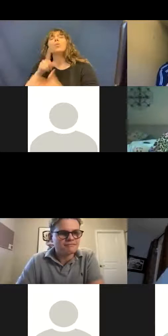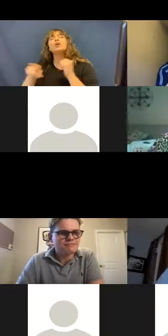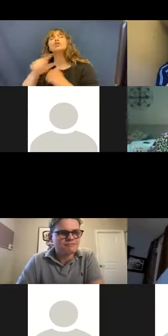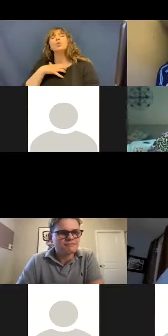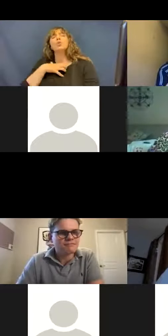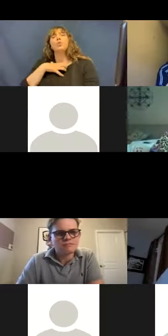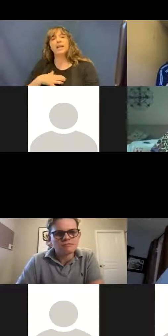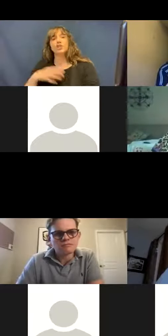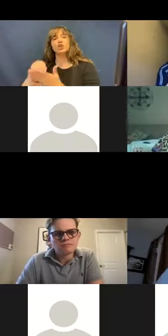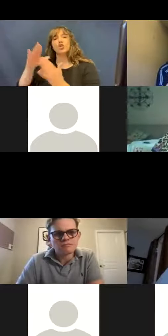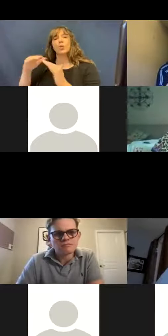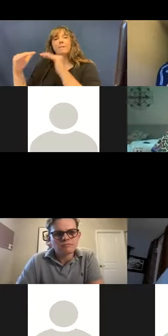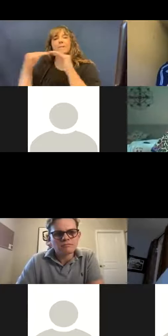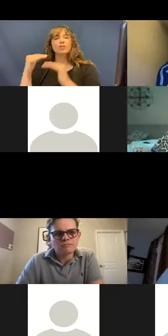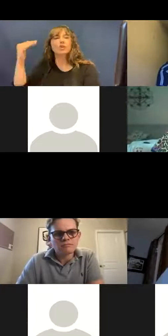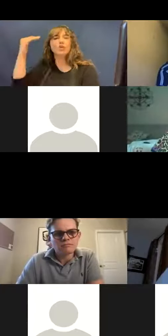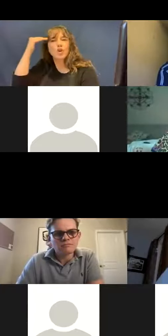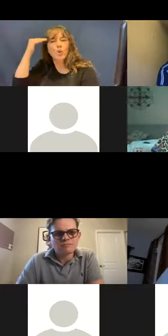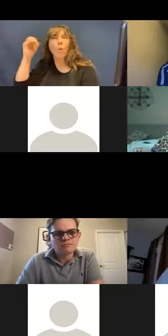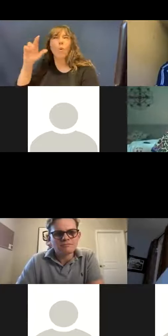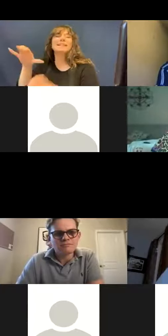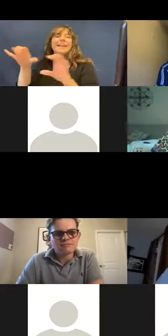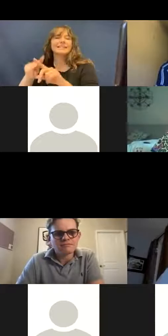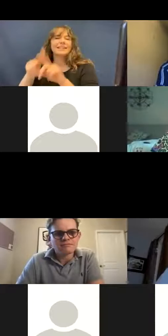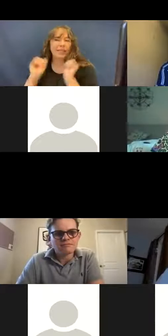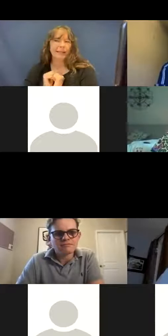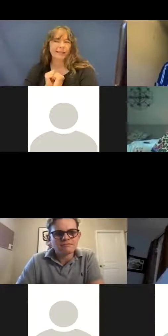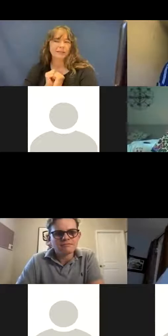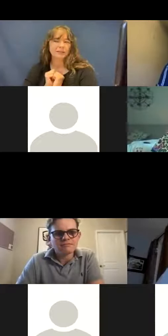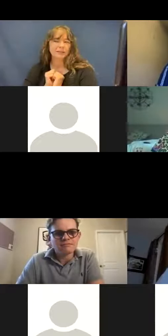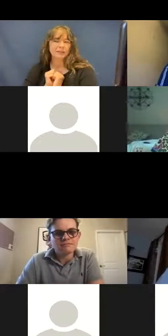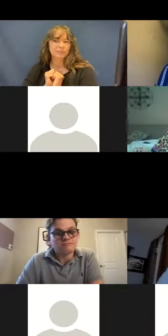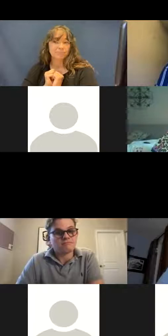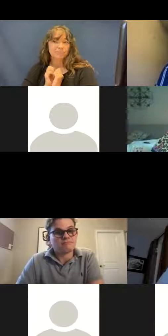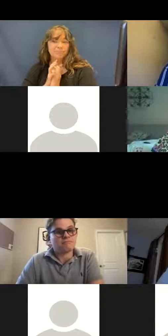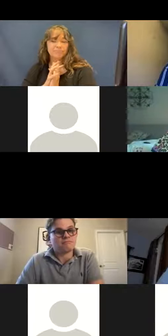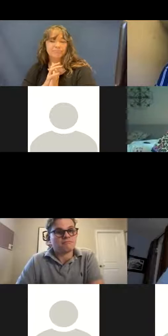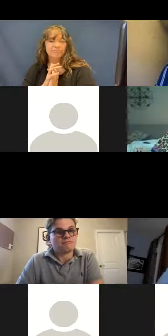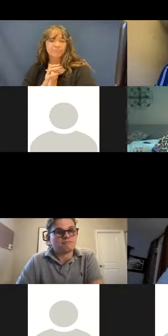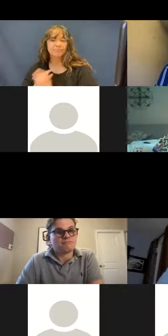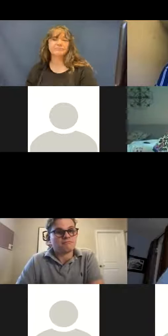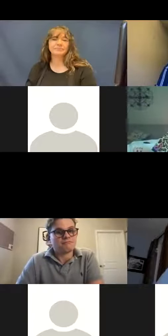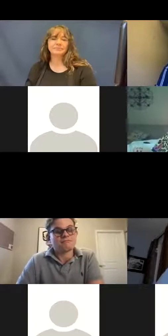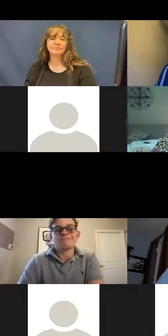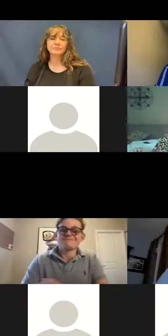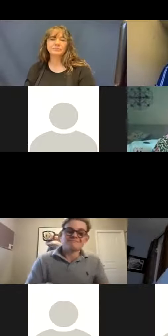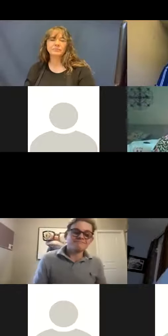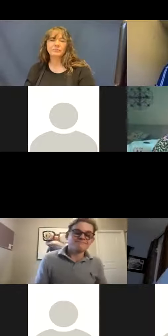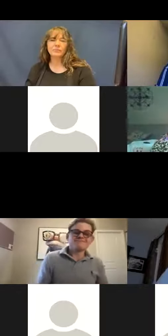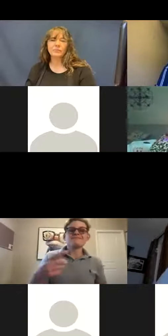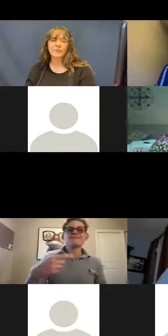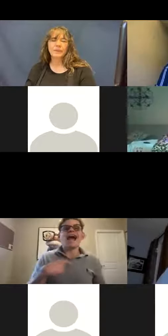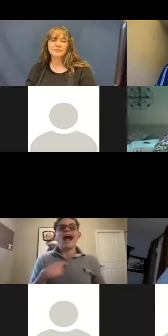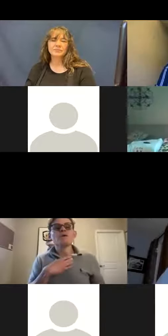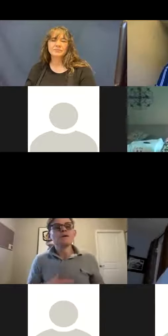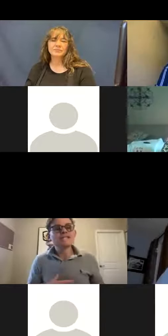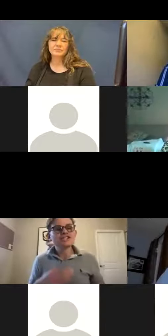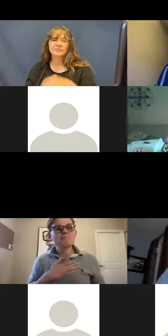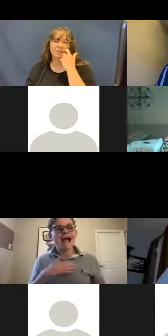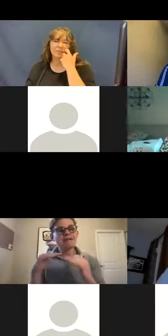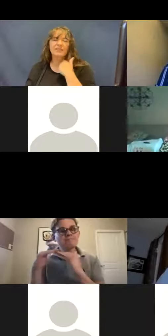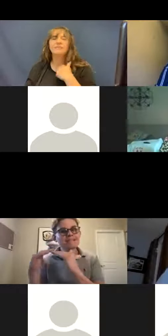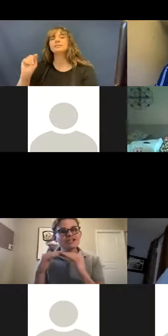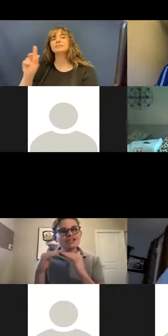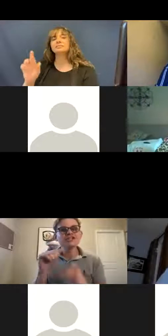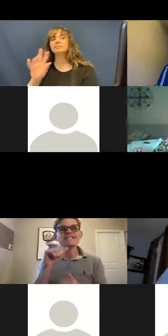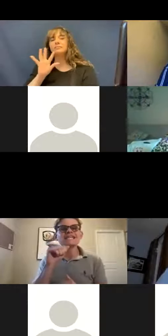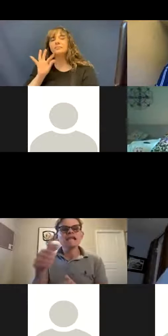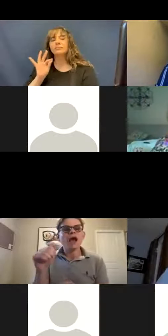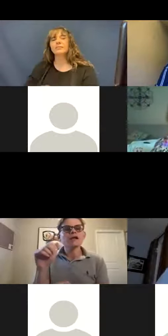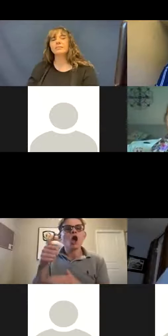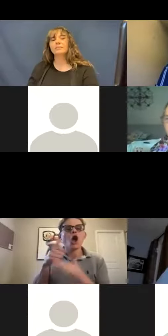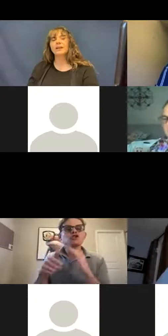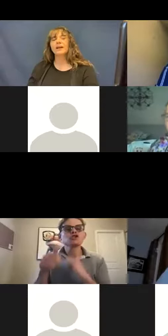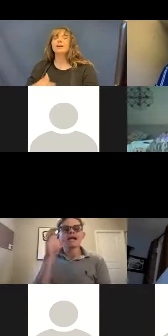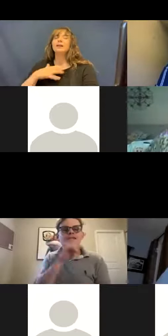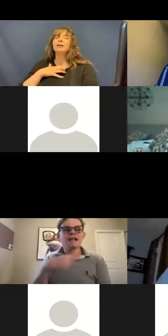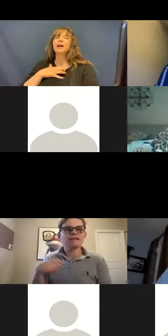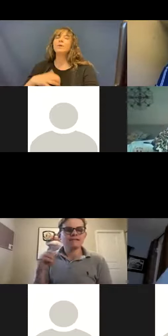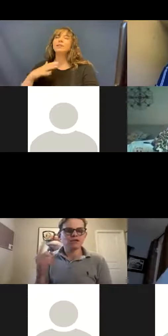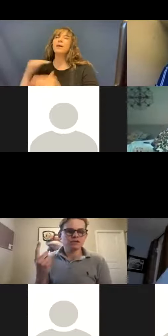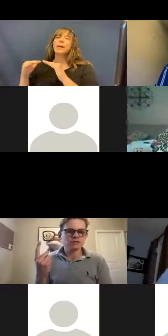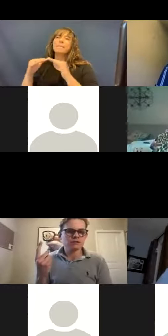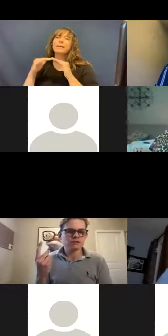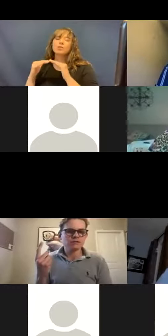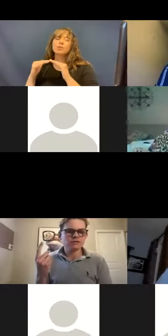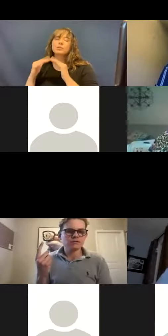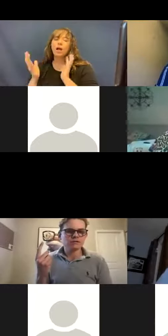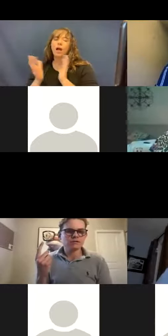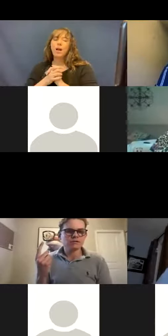knew or did differently? >> TYLER BERDY: I wish my peers were not didn't